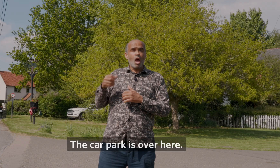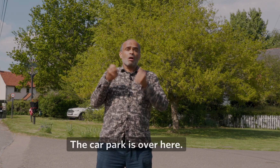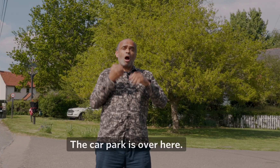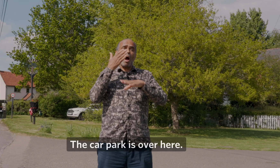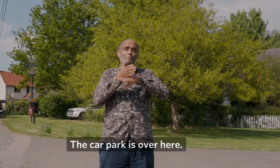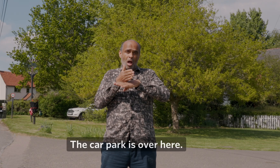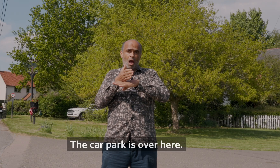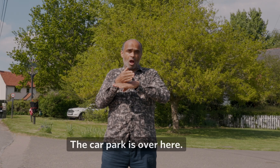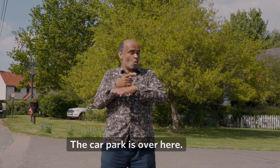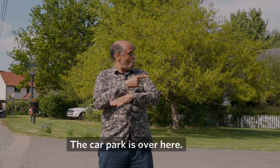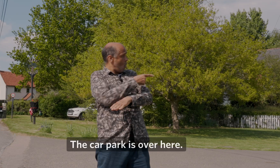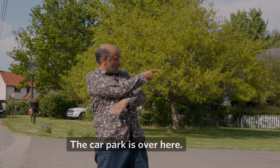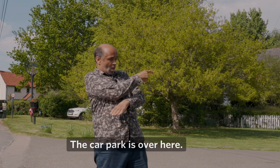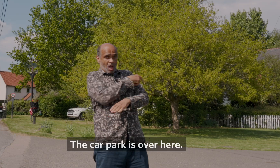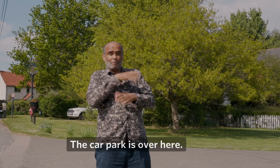The car park is over here.